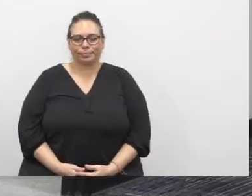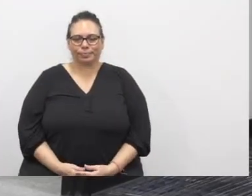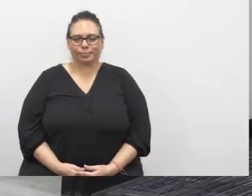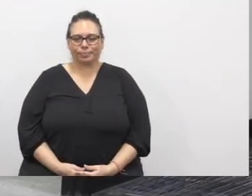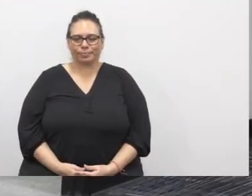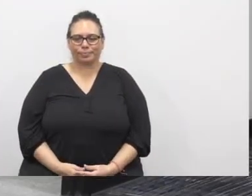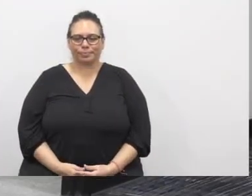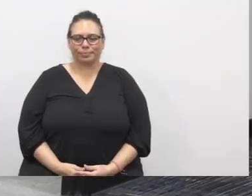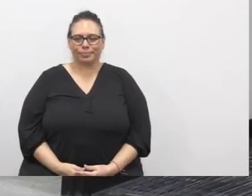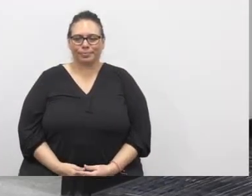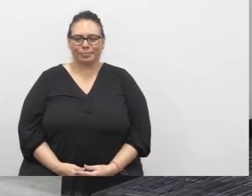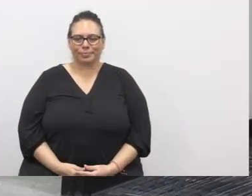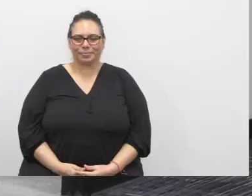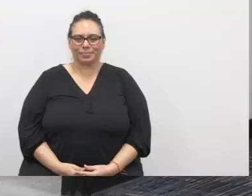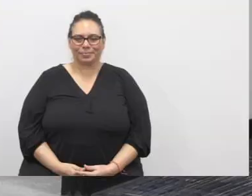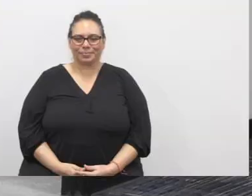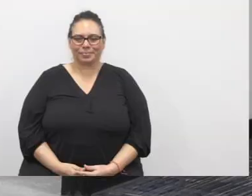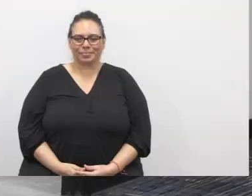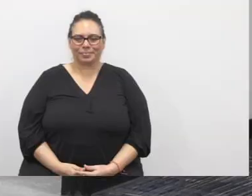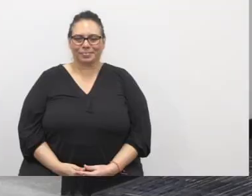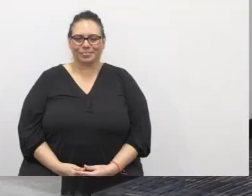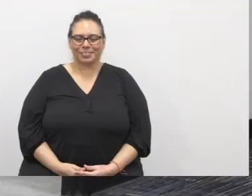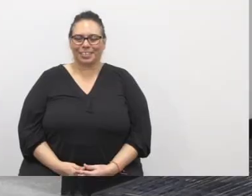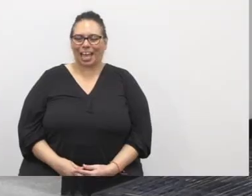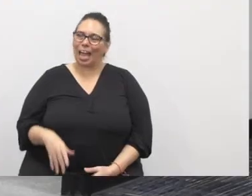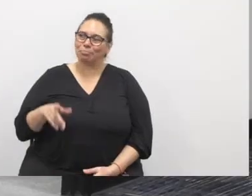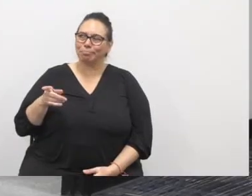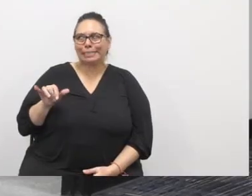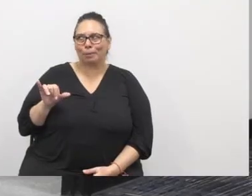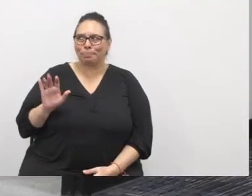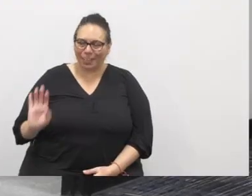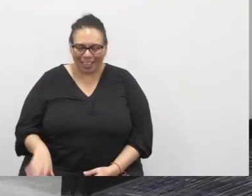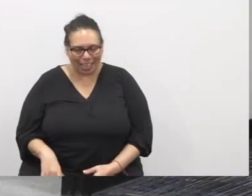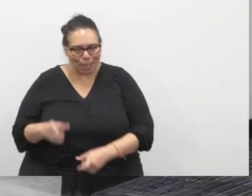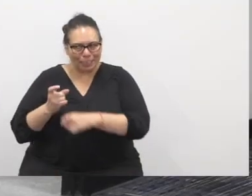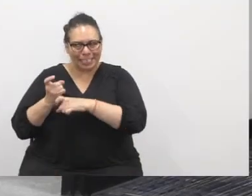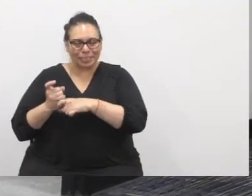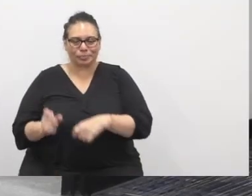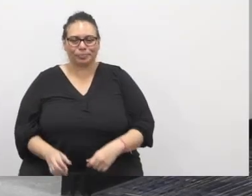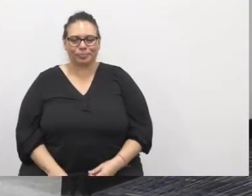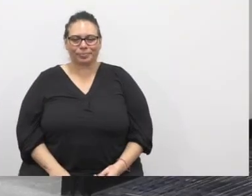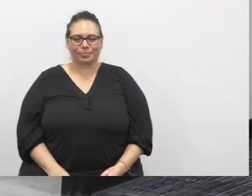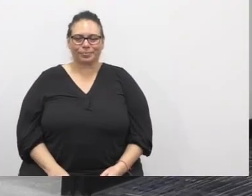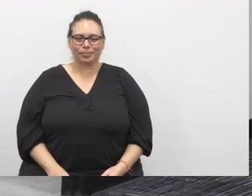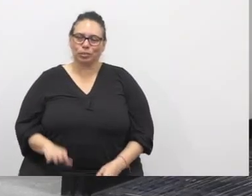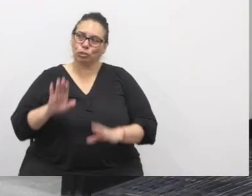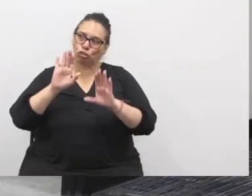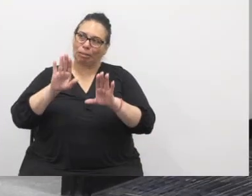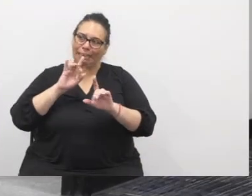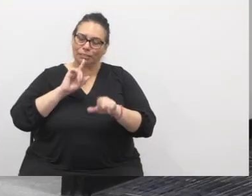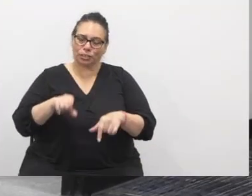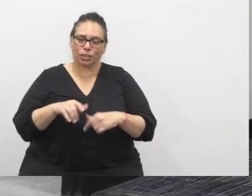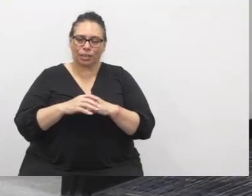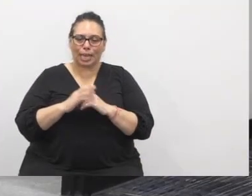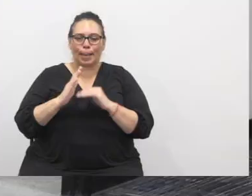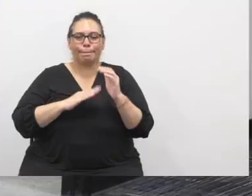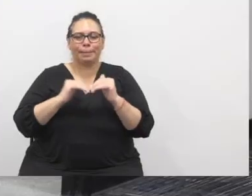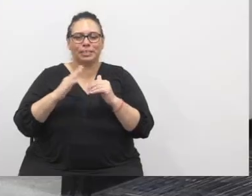Wow, she basically stole my answer. I'm just kidding. But, yeah, that was a great answer. Building off of what she said,